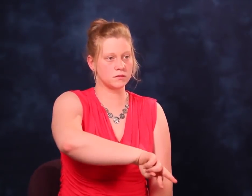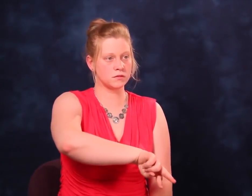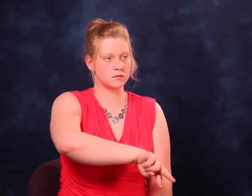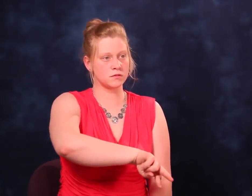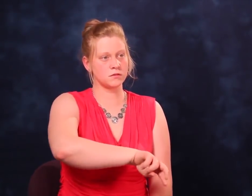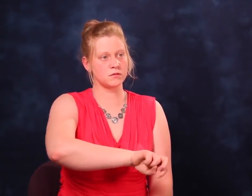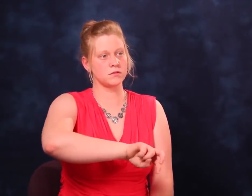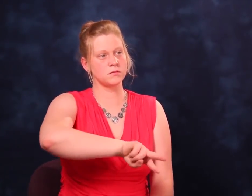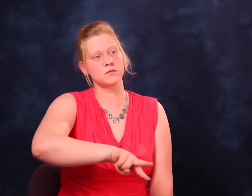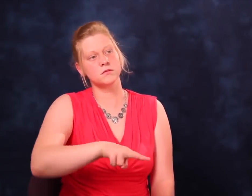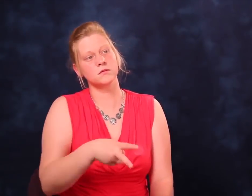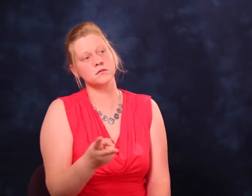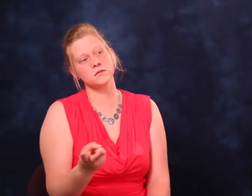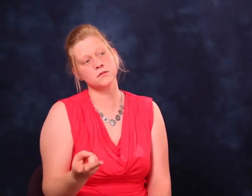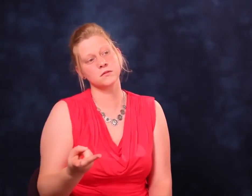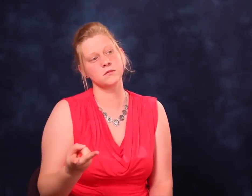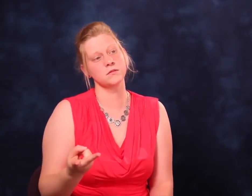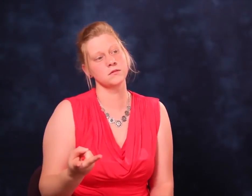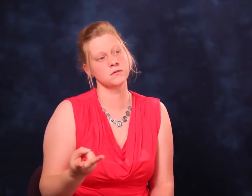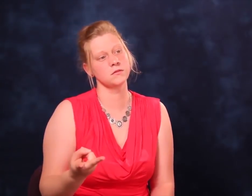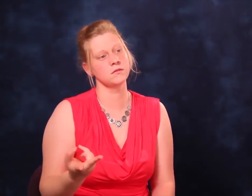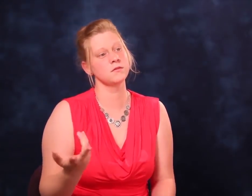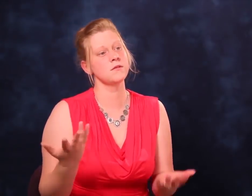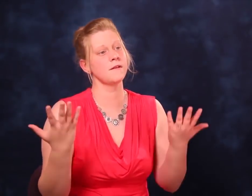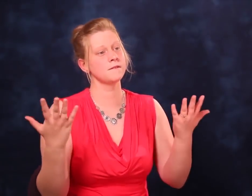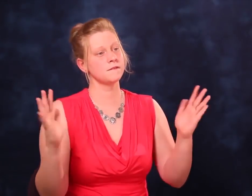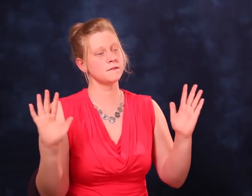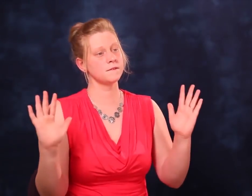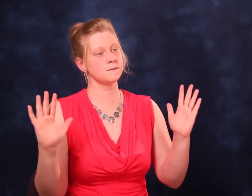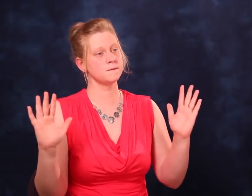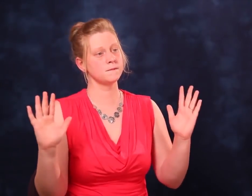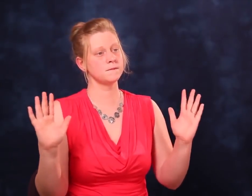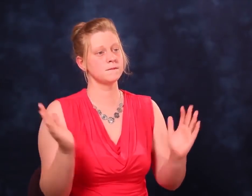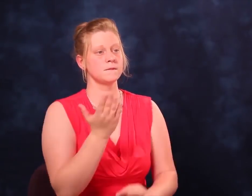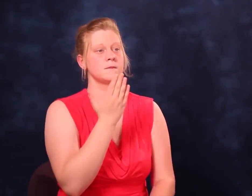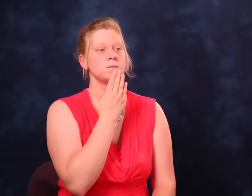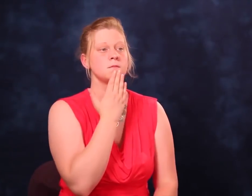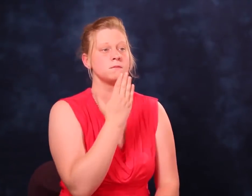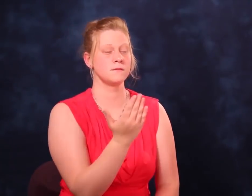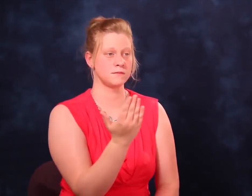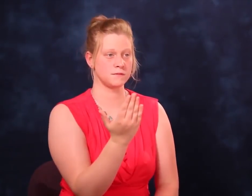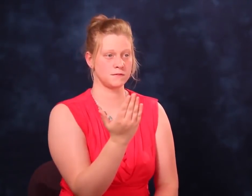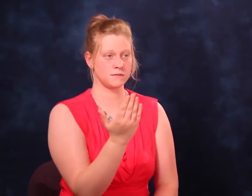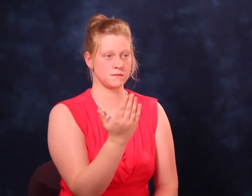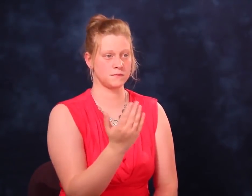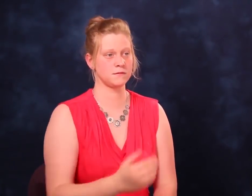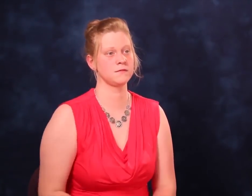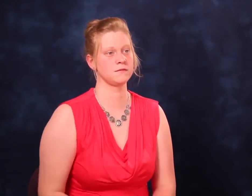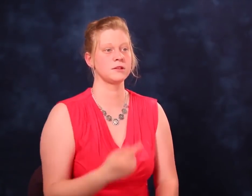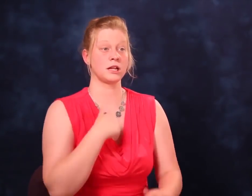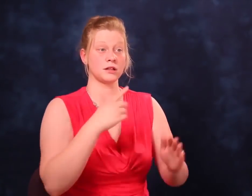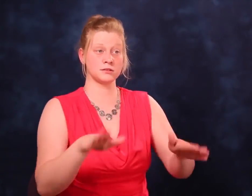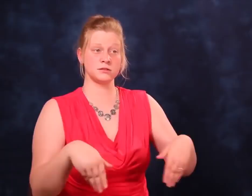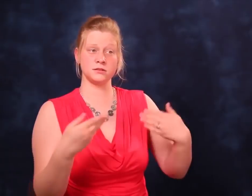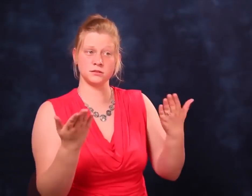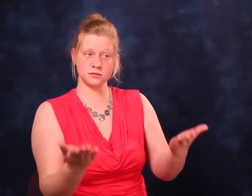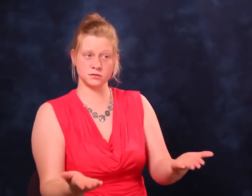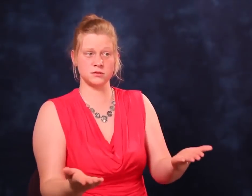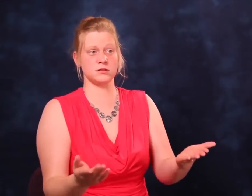Roll to the left. Roll to the right. Finished. Thank you.